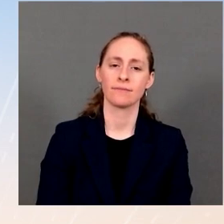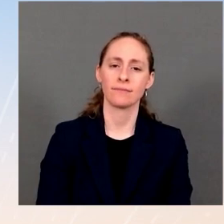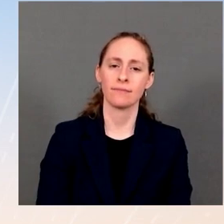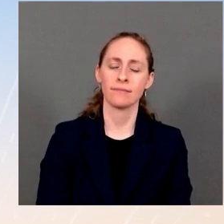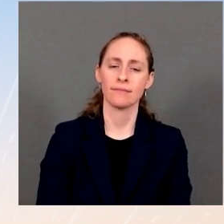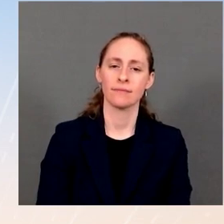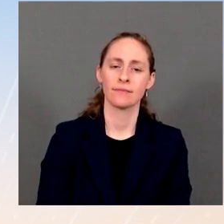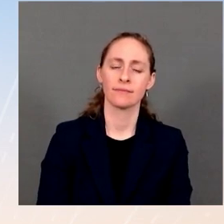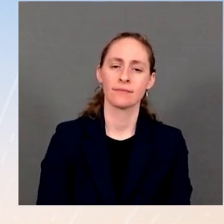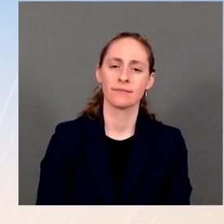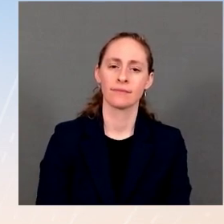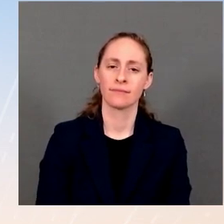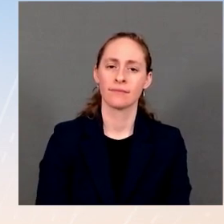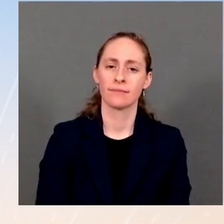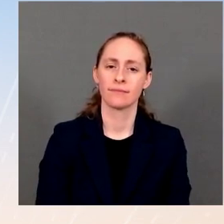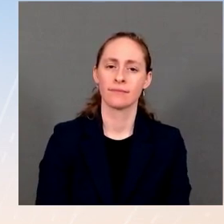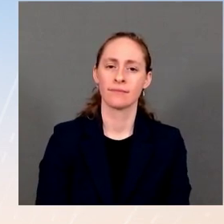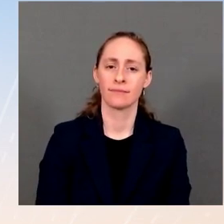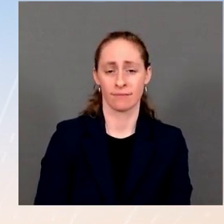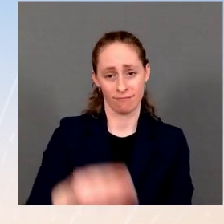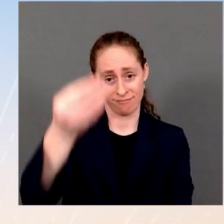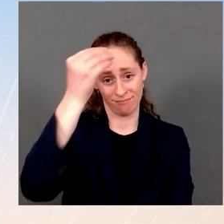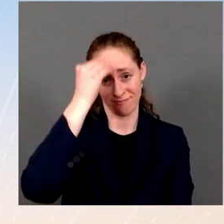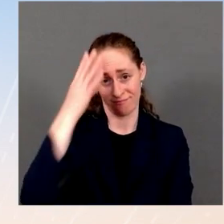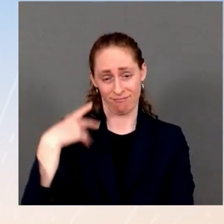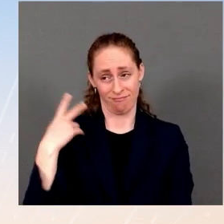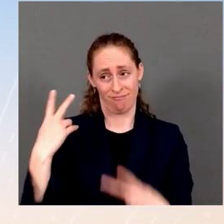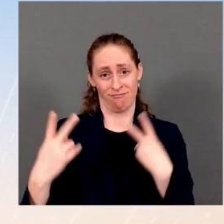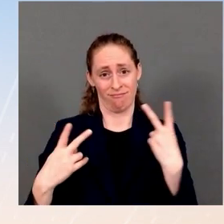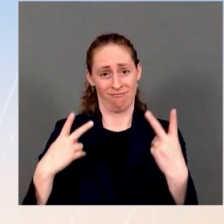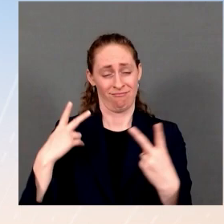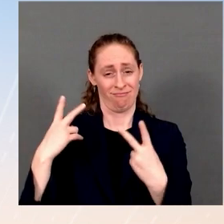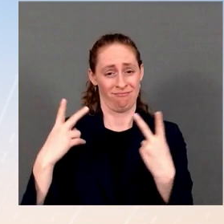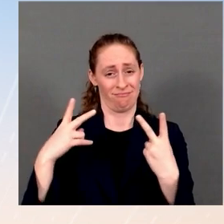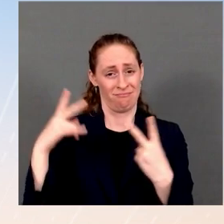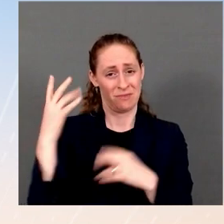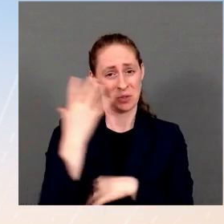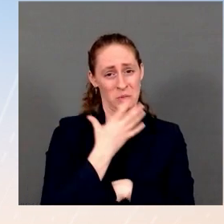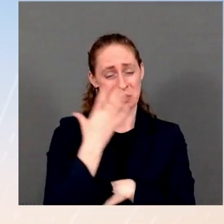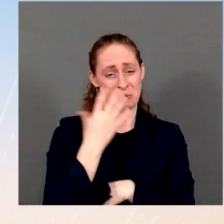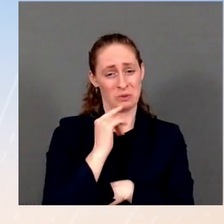The President set an incredibly ambitious national target: